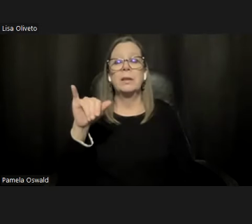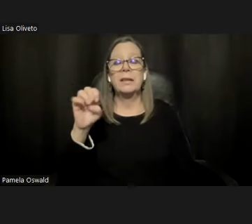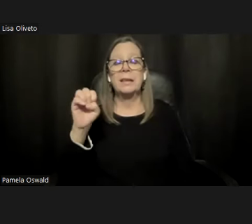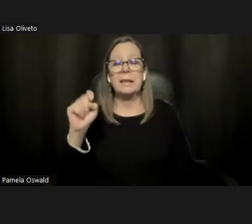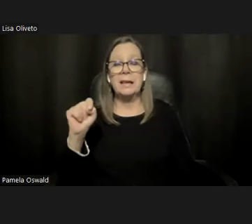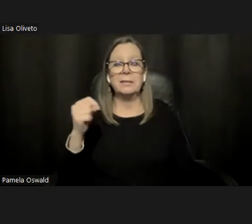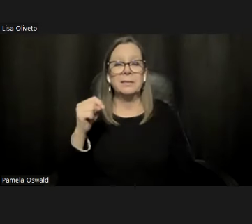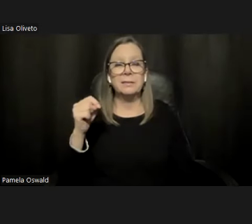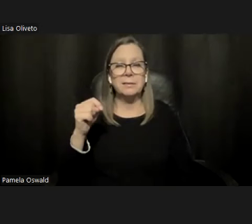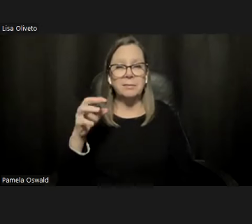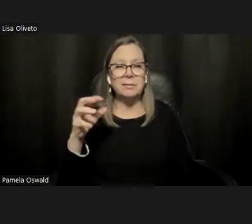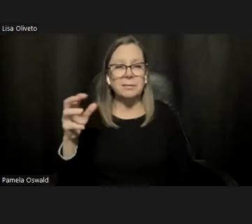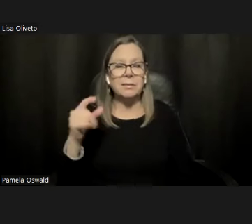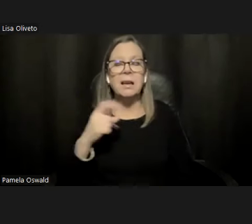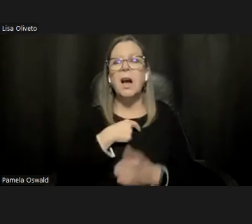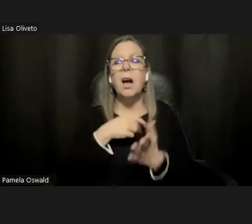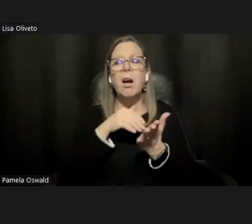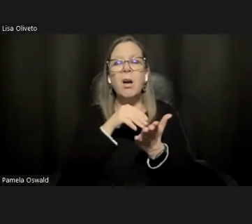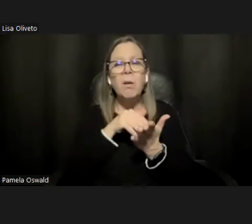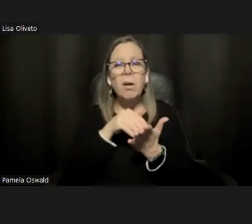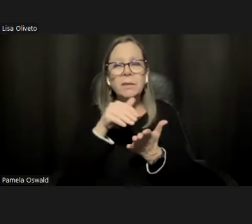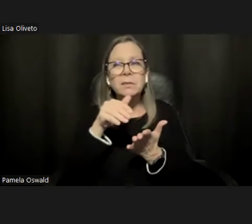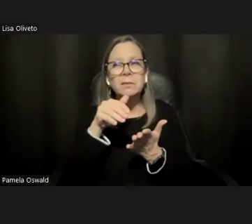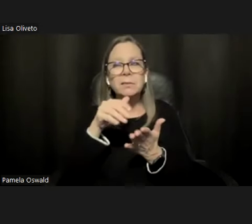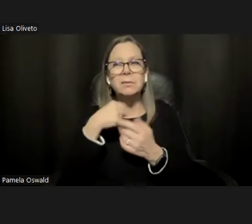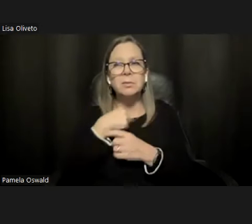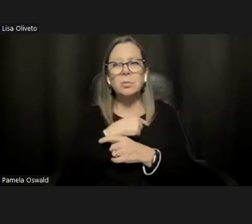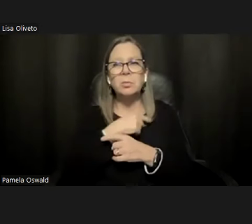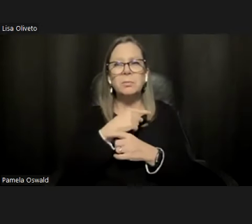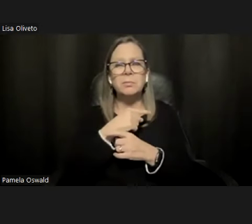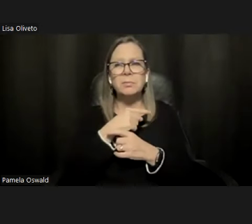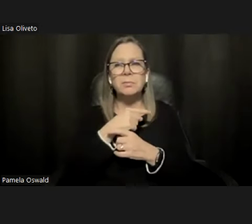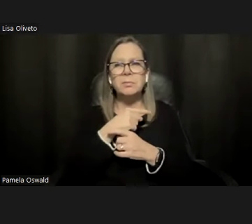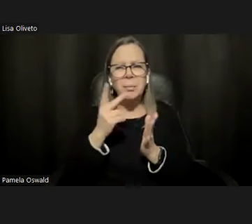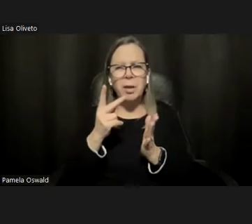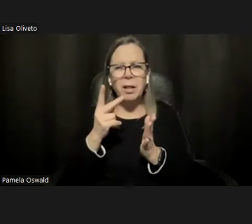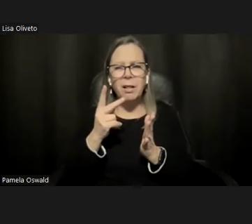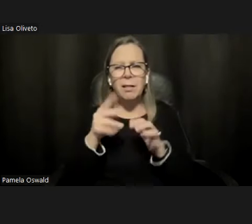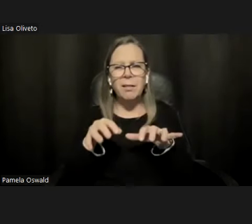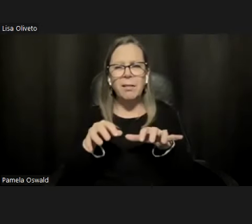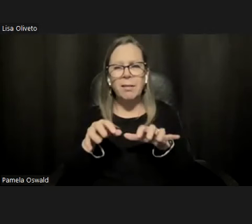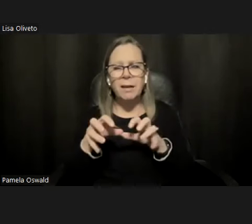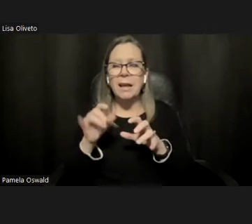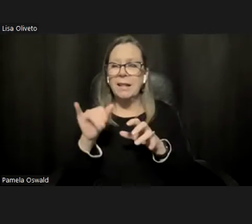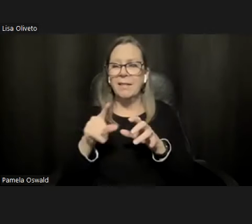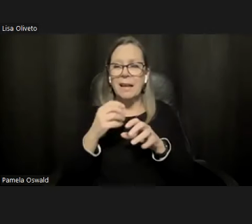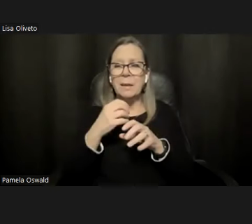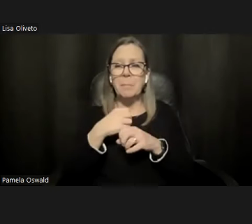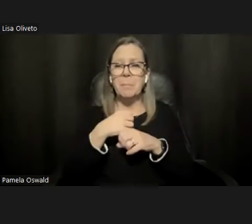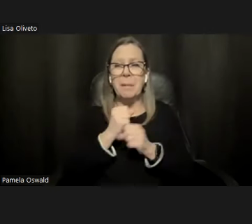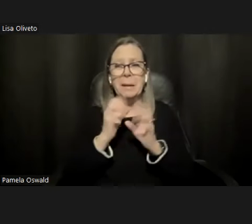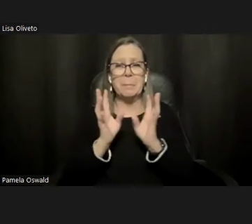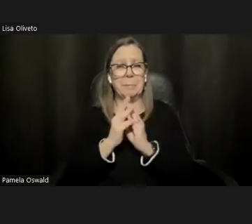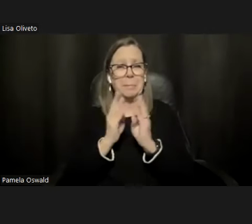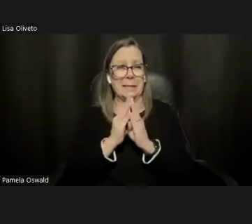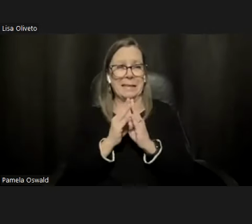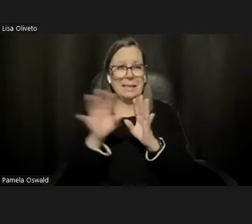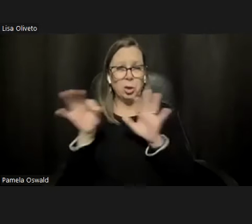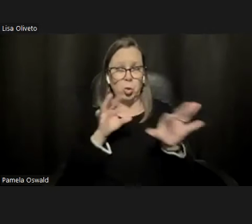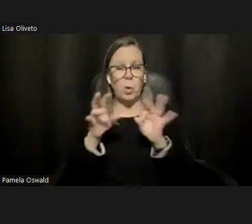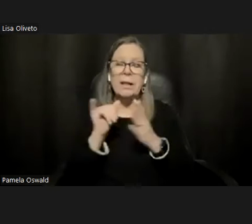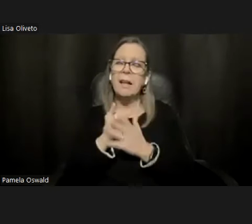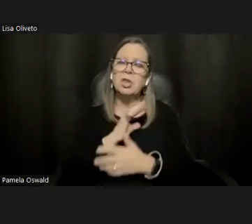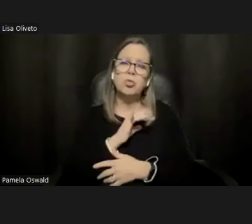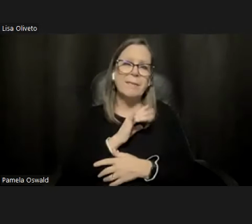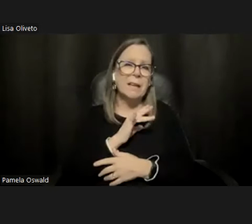I'm often double booked, and it's making meeting choices hard, so this is terrific so I would